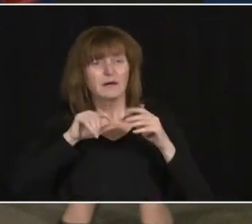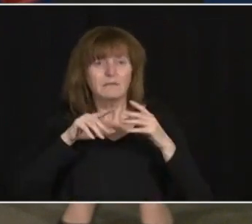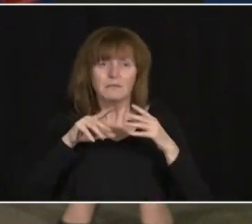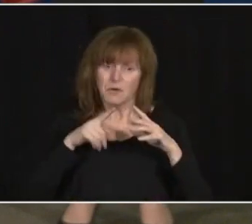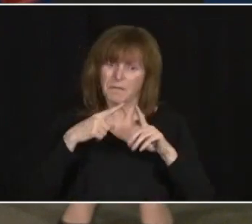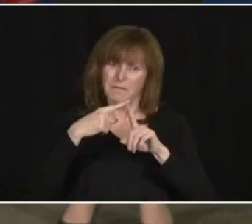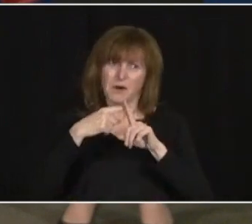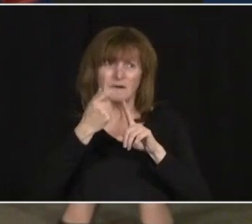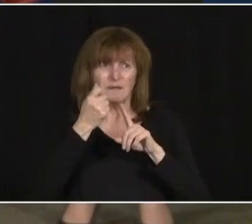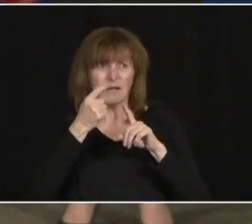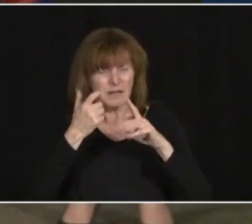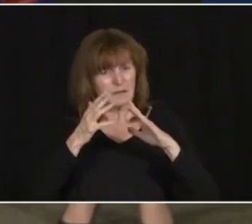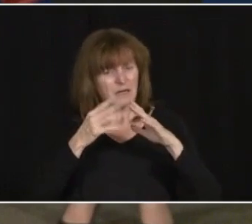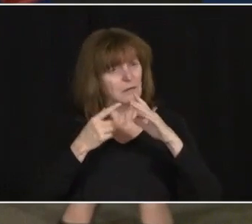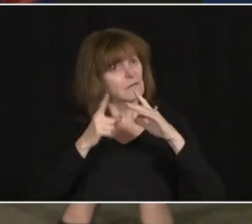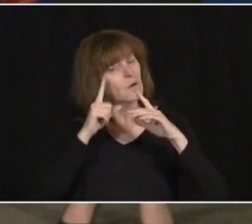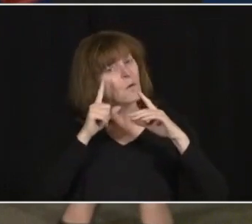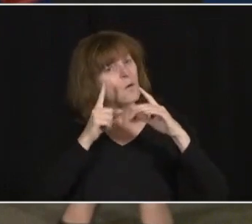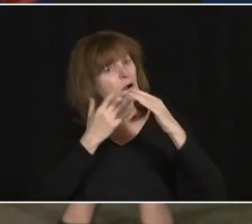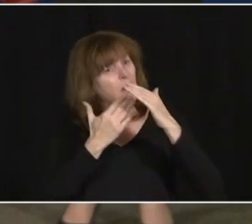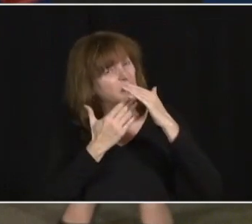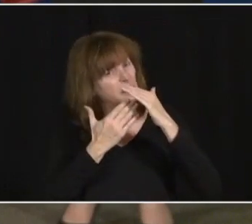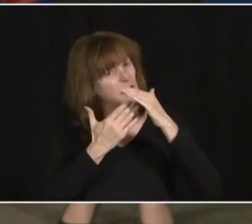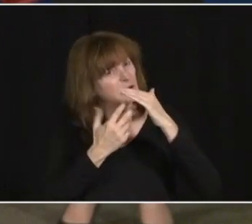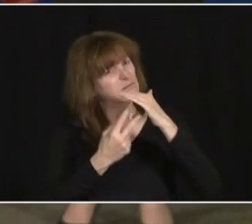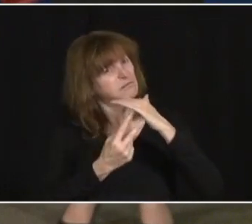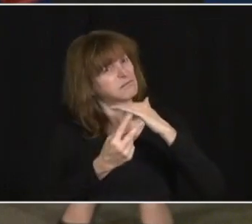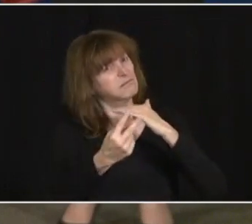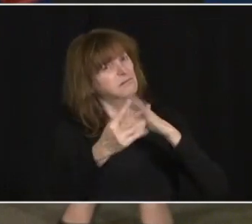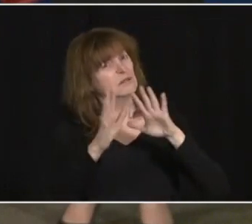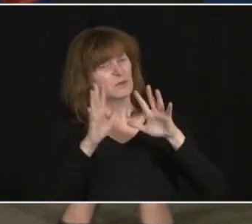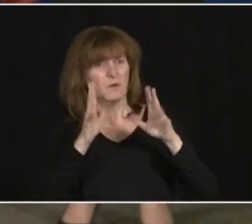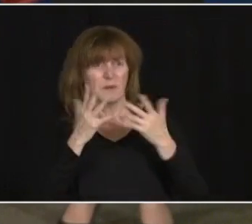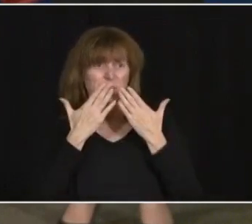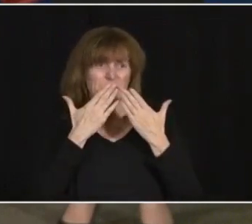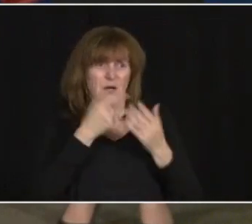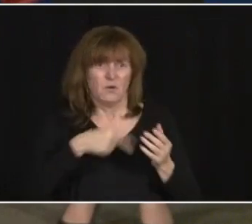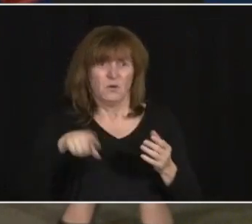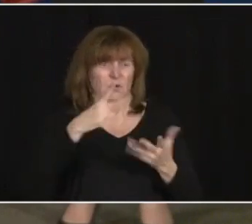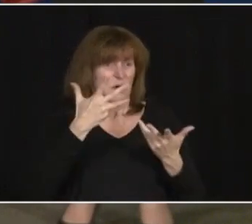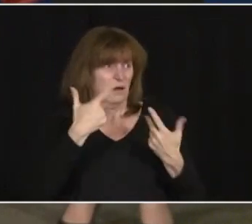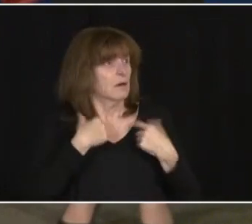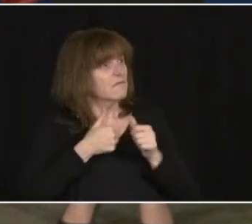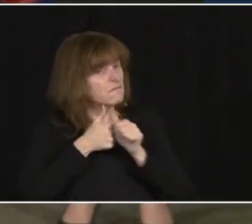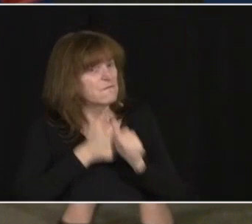in the place we are in. We listened to the protocol from the chief medical officer. A vast majority cooperated.